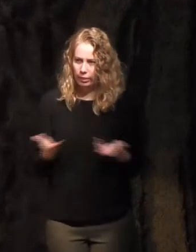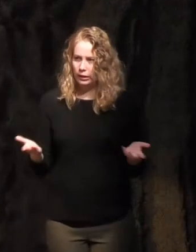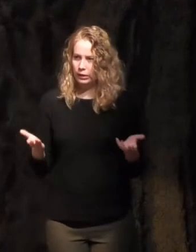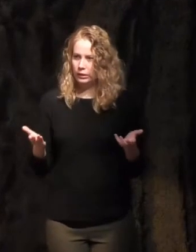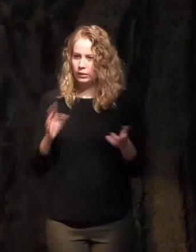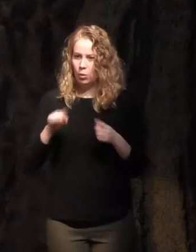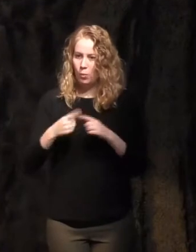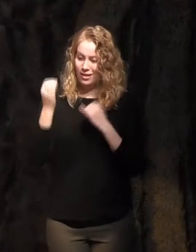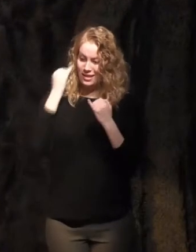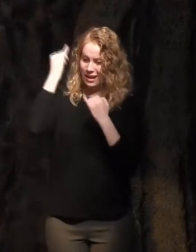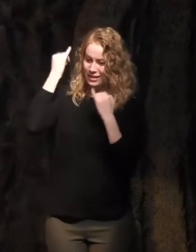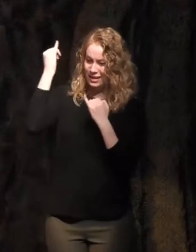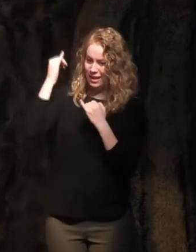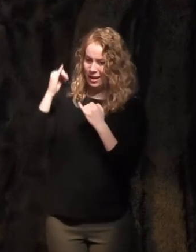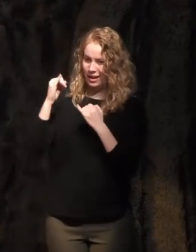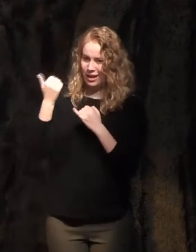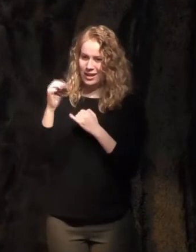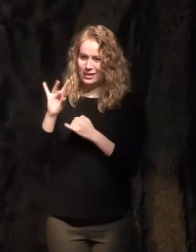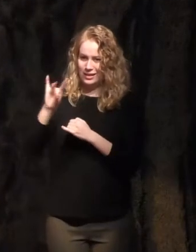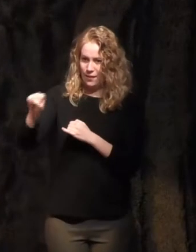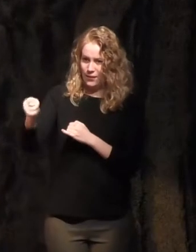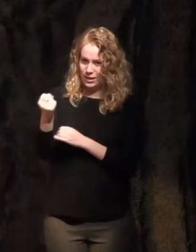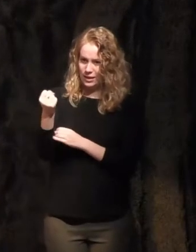When the idea in the 1970s, the idea of reconciliation